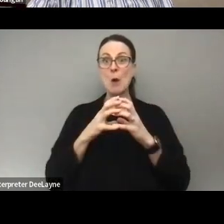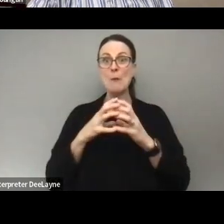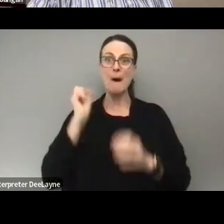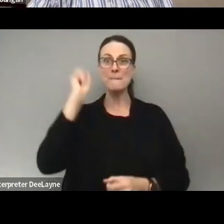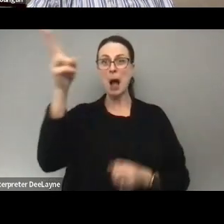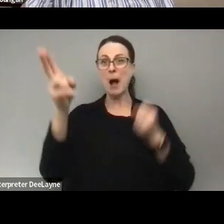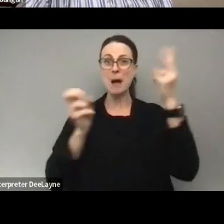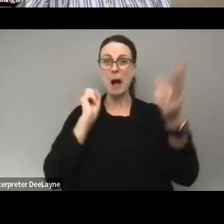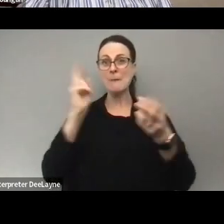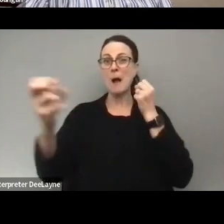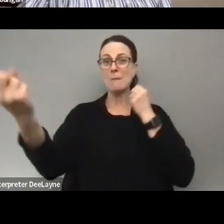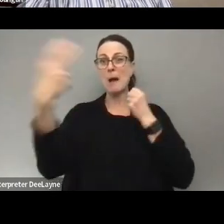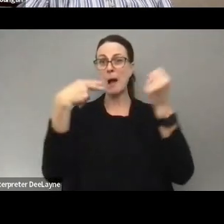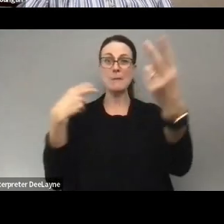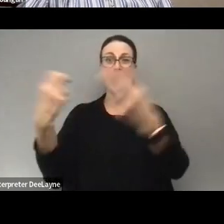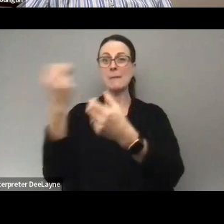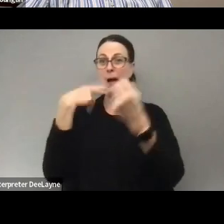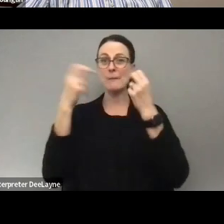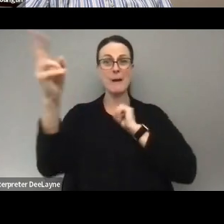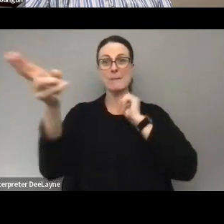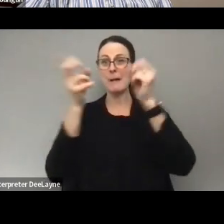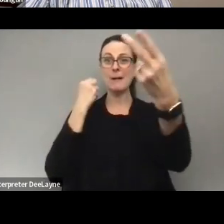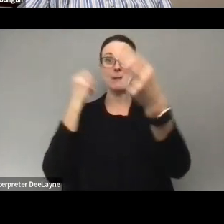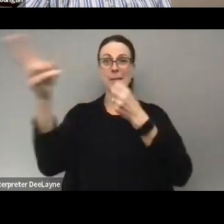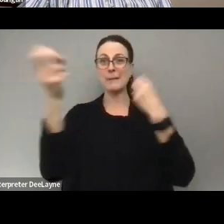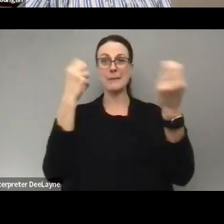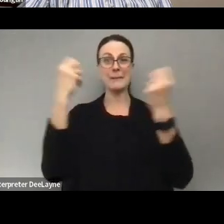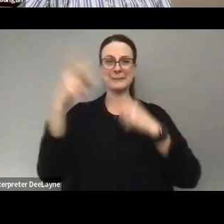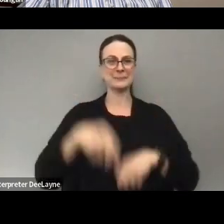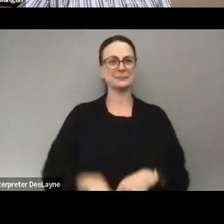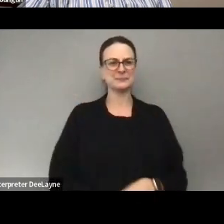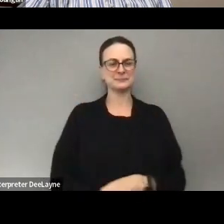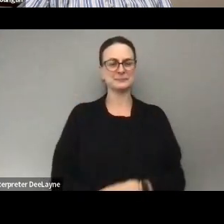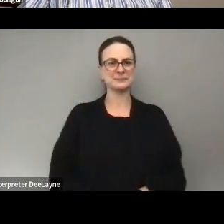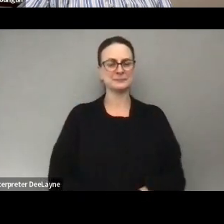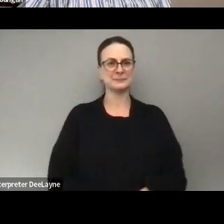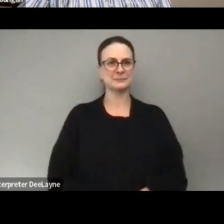They gathered their snowballs .